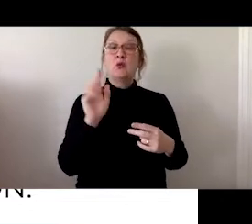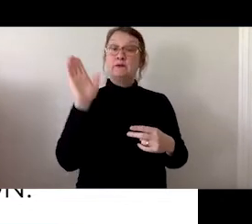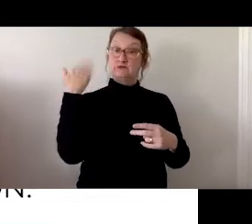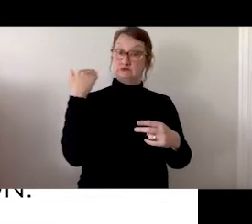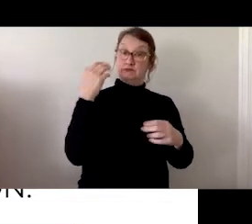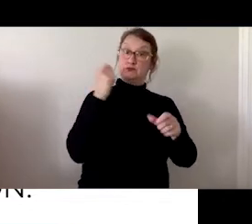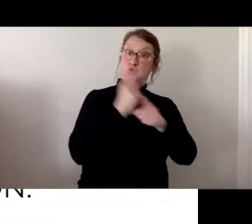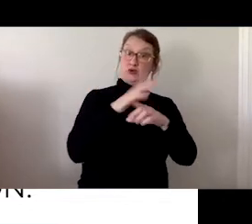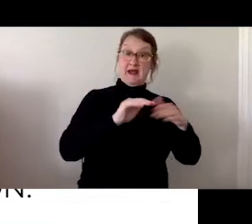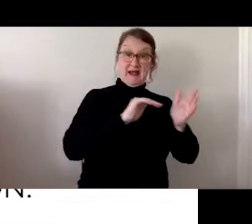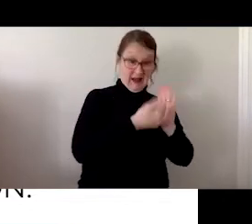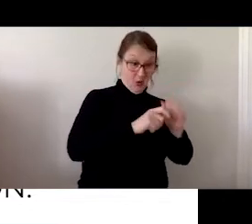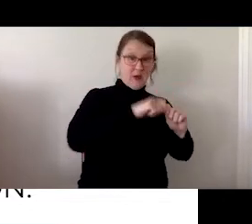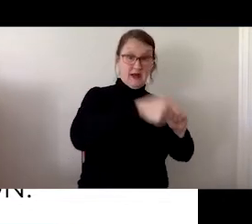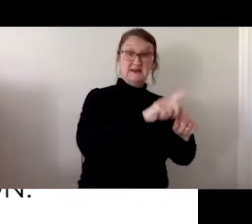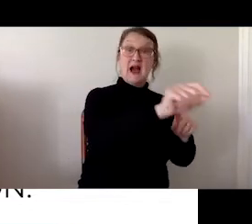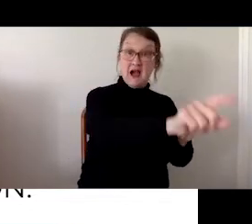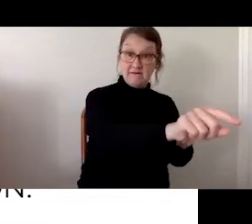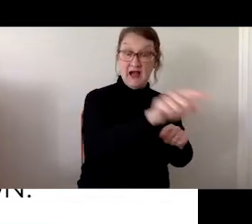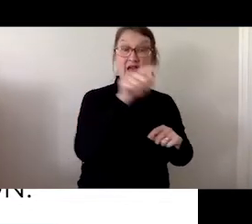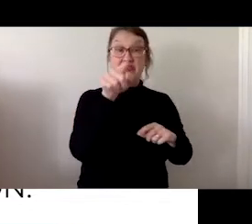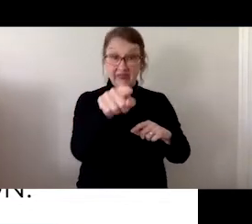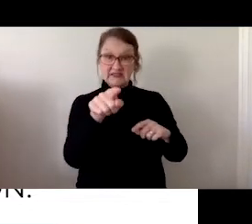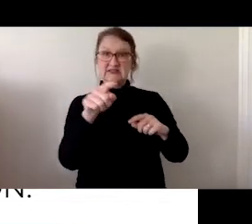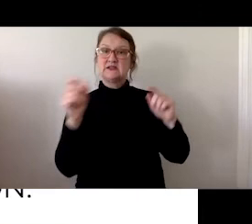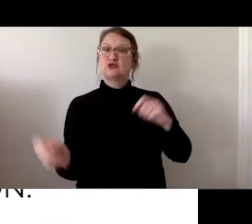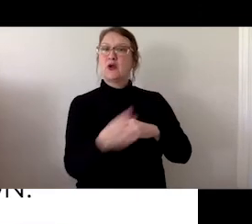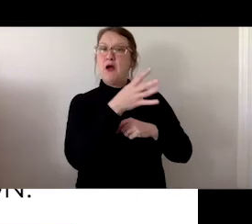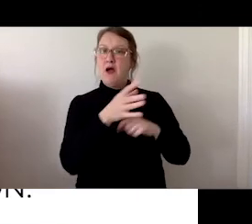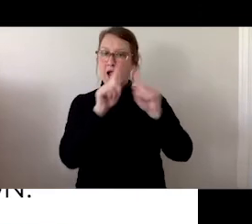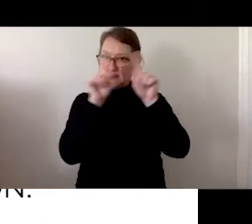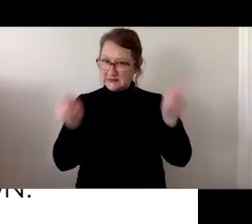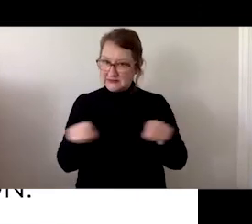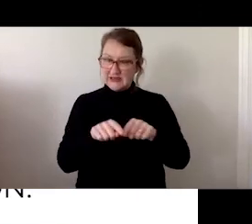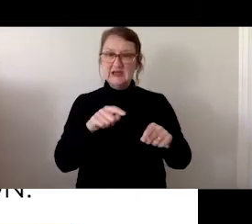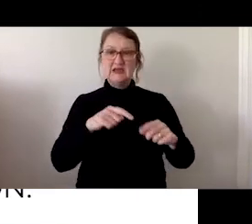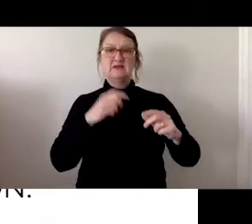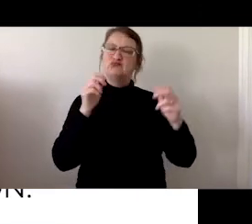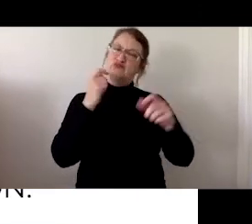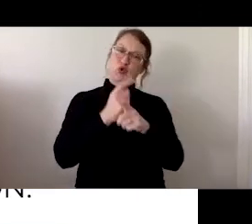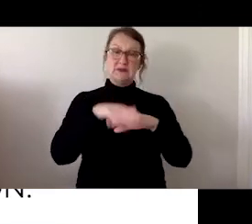This is about next - our opportunity for transformation.